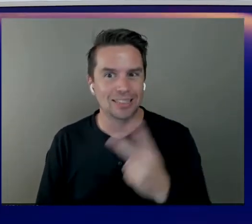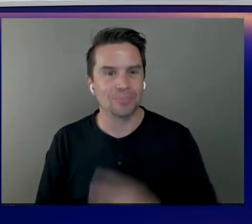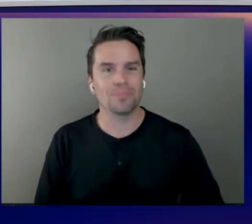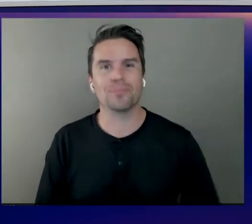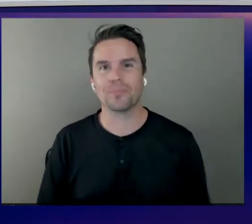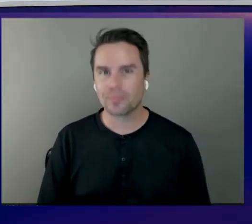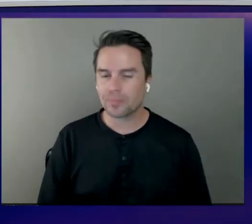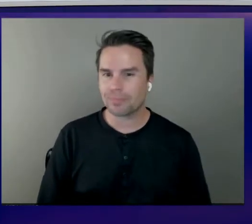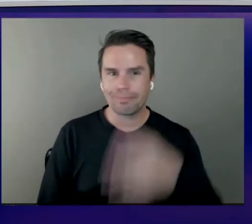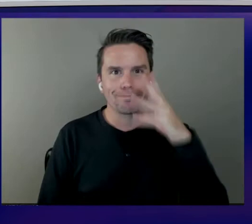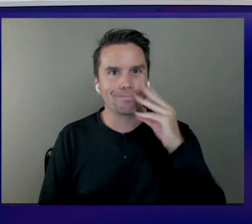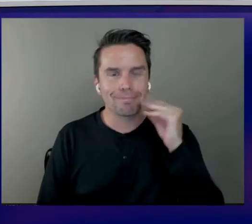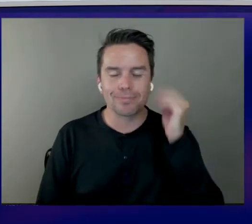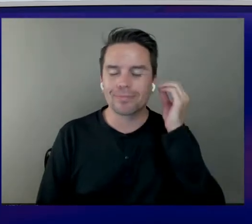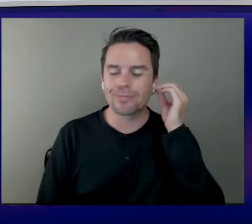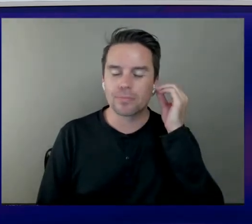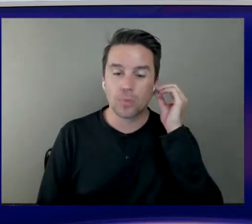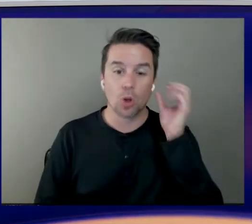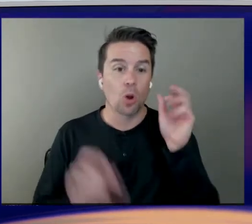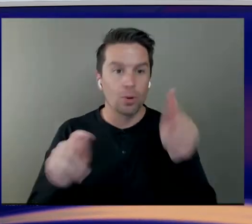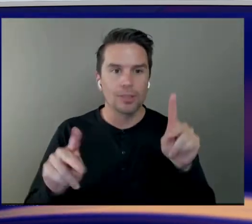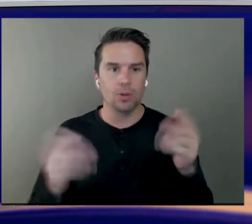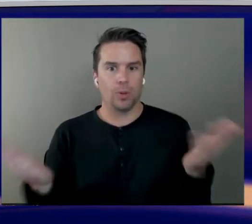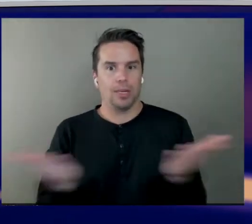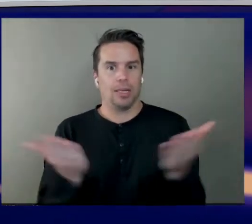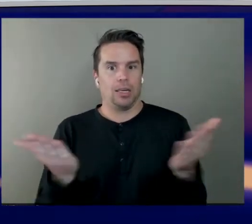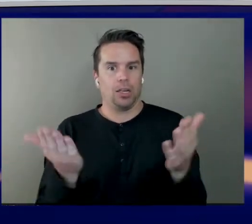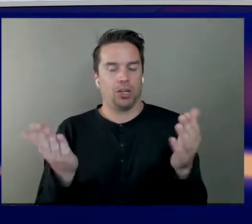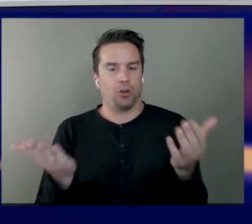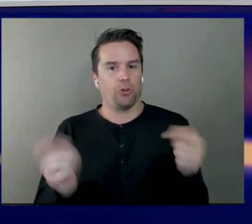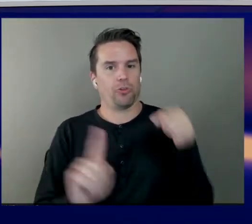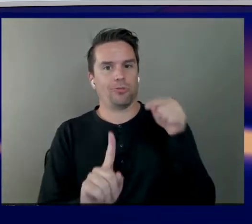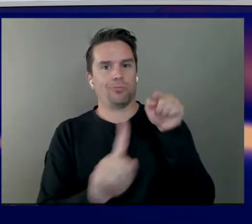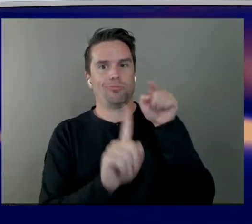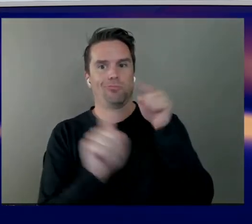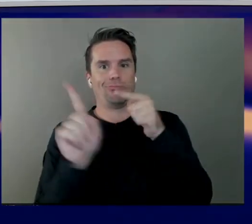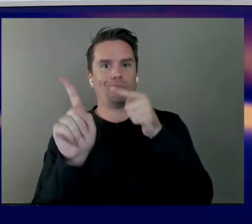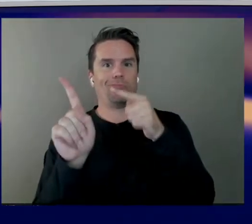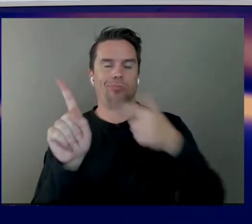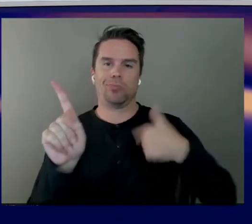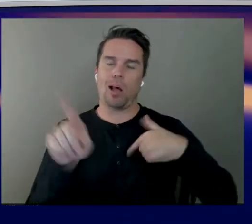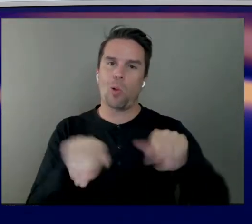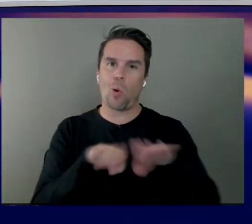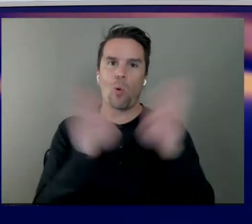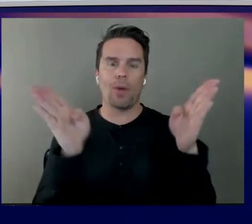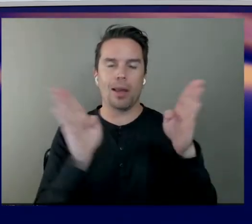I'm gonna go into right here, go into our Skill Builder I'm already logged in.